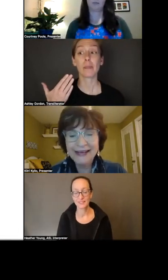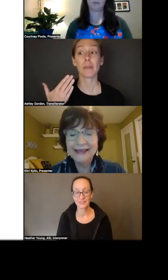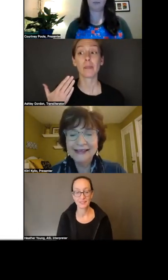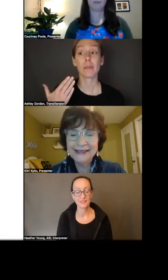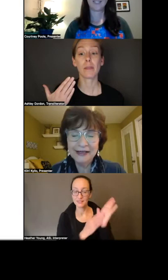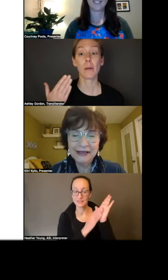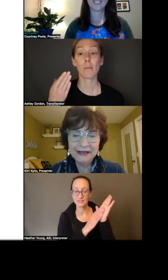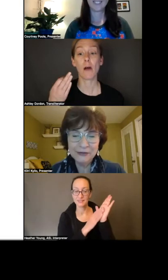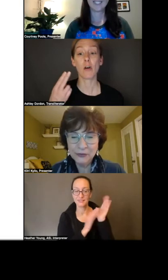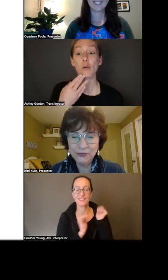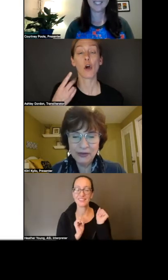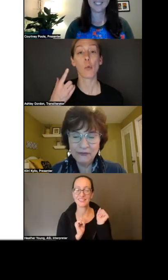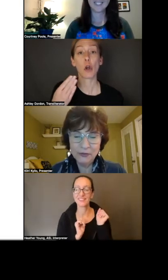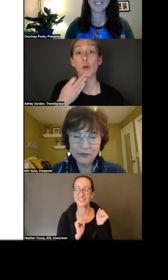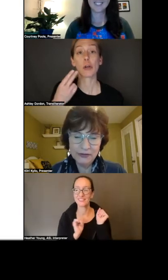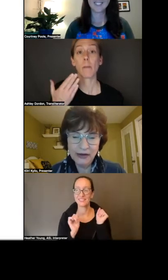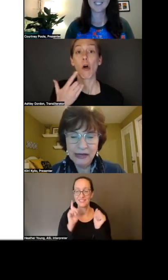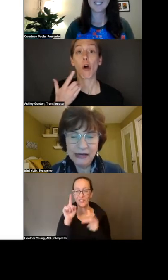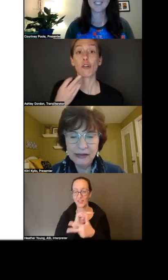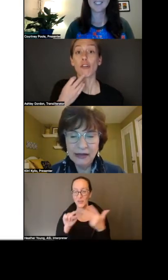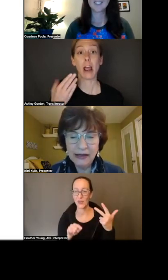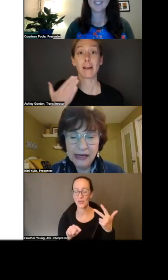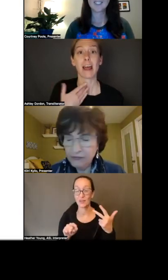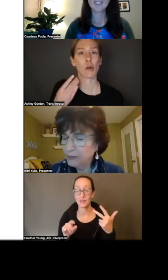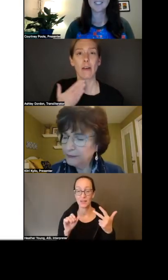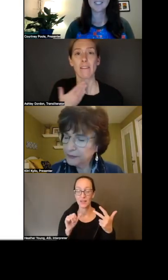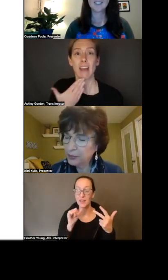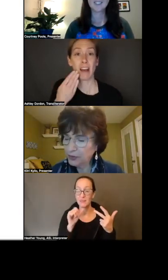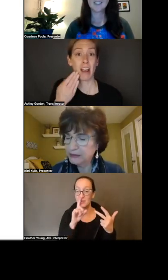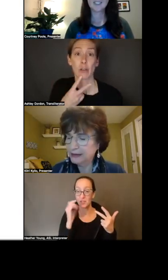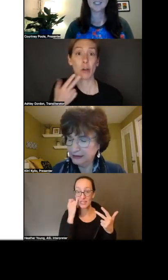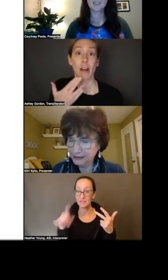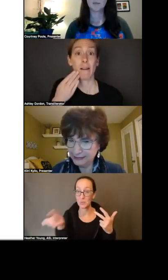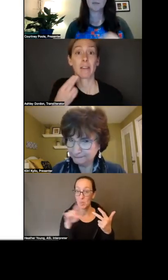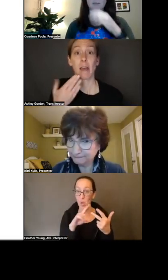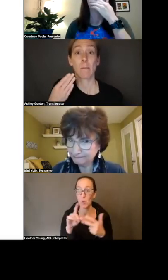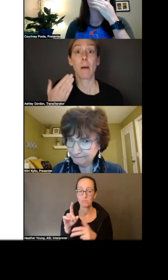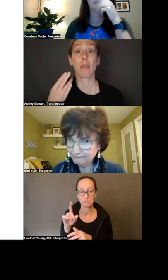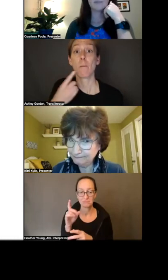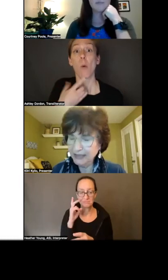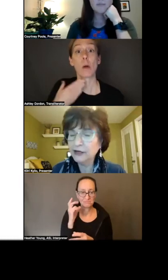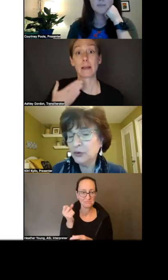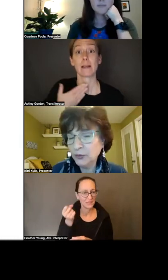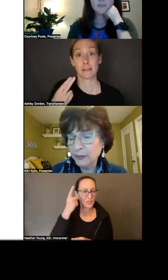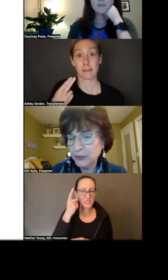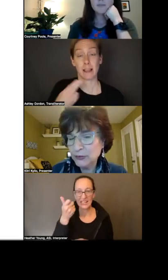and I don't know if any of you got any of 'em, but the point is, and I don't know if the person